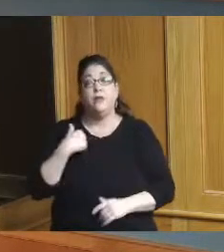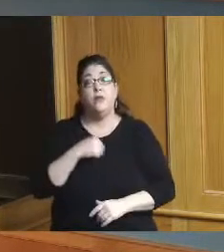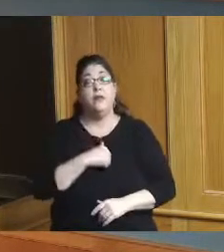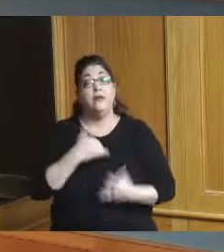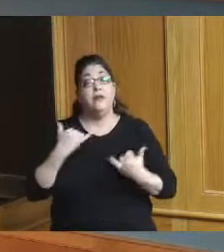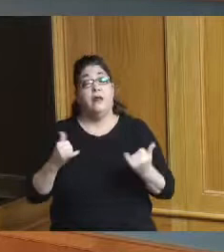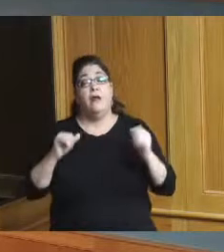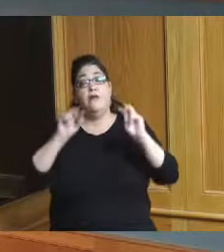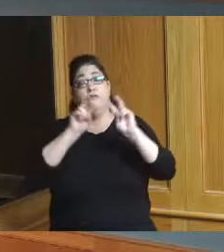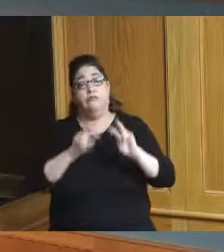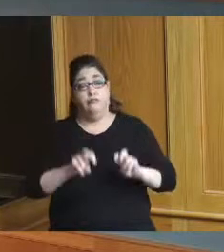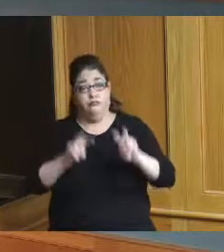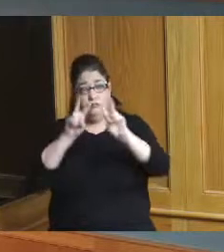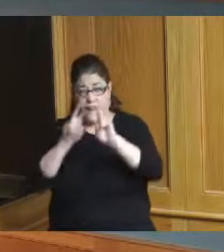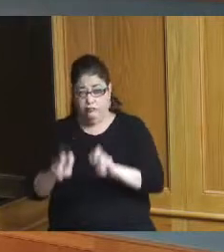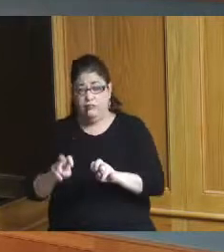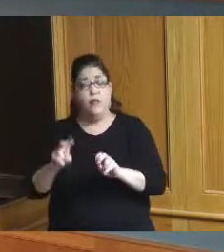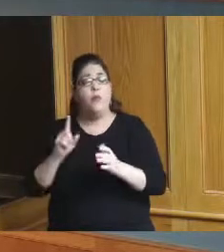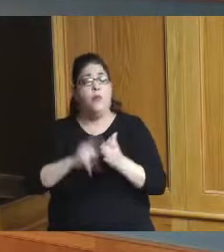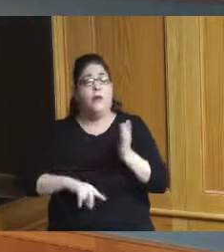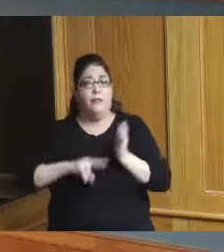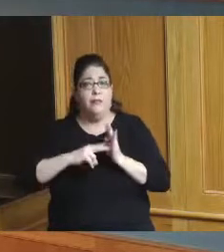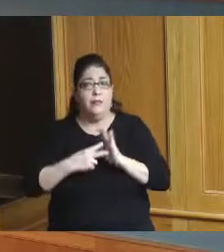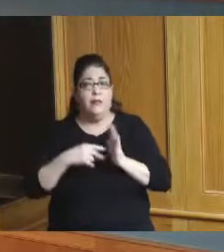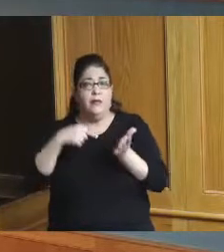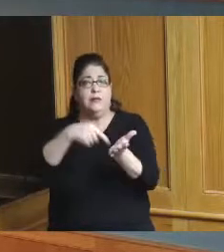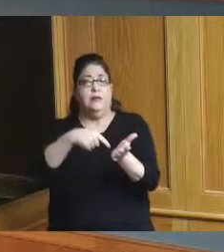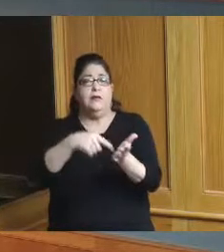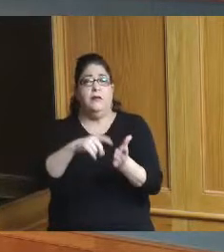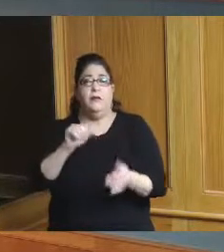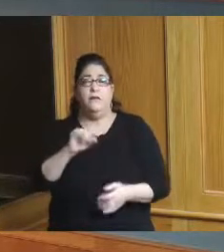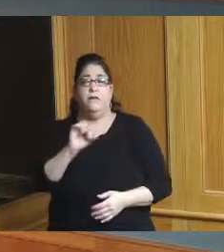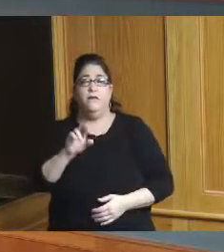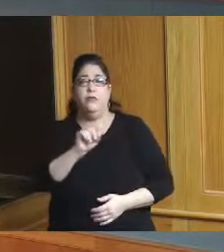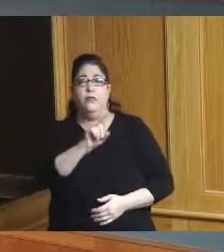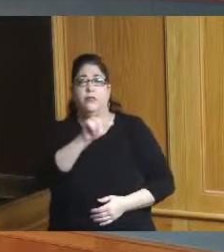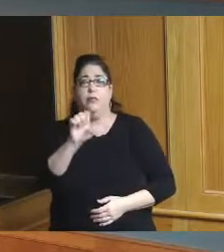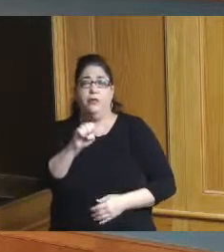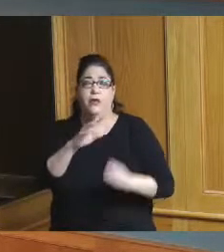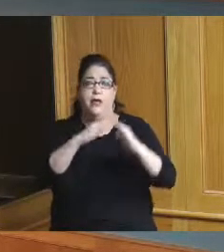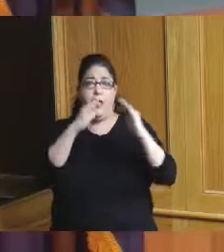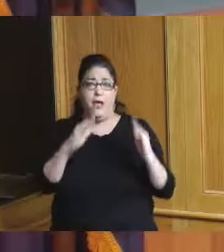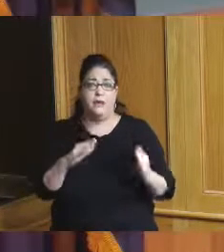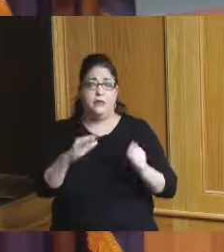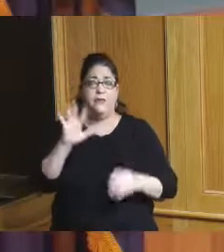affordable housing 40 million dollars I know we're using 5 million to help people right now